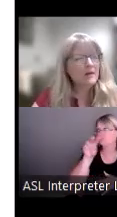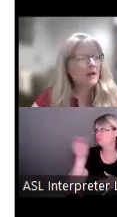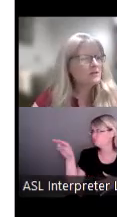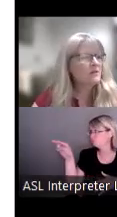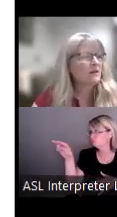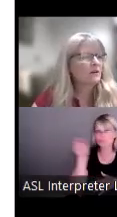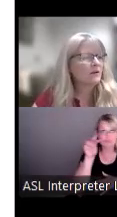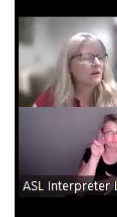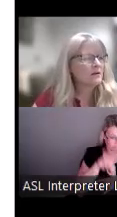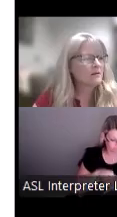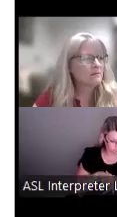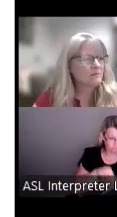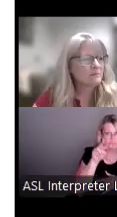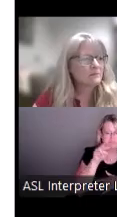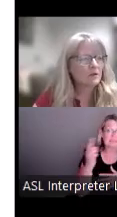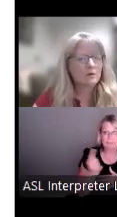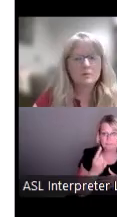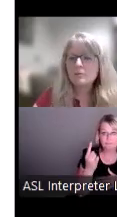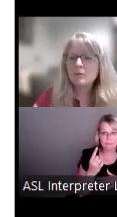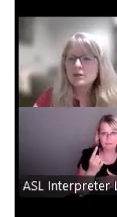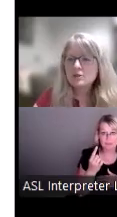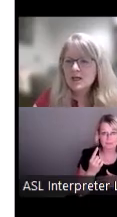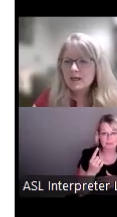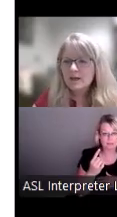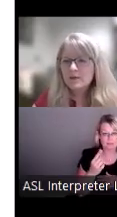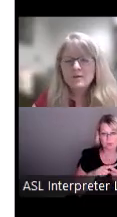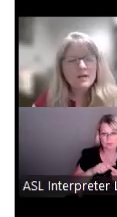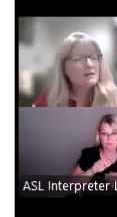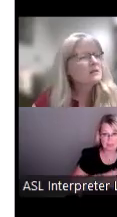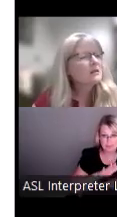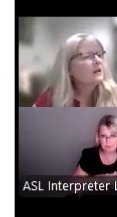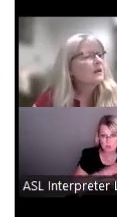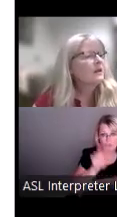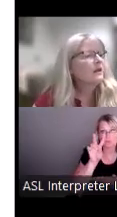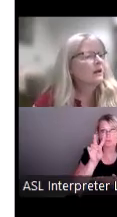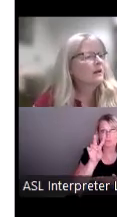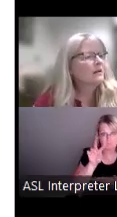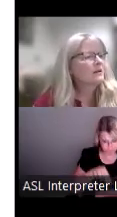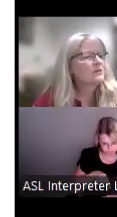then back to their, their worksheet at their desk, and